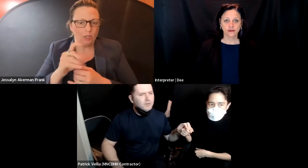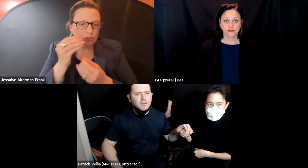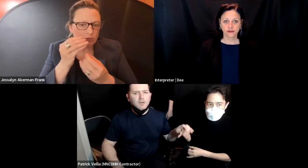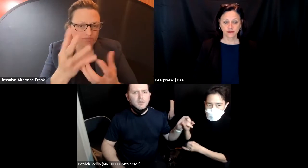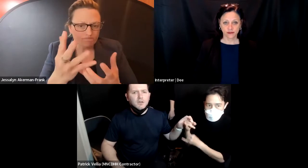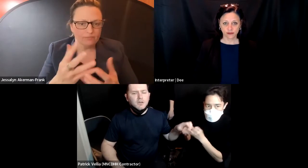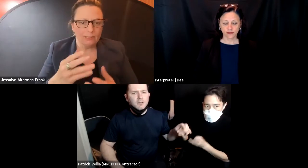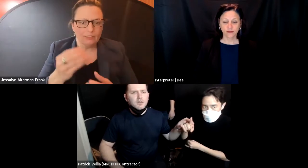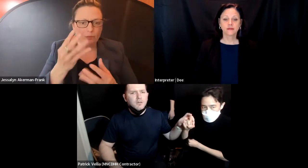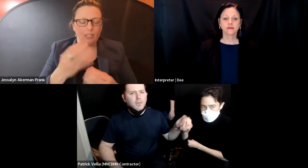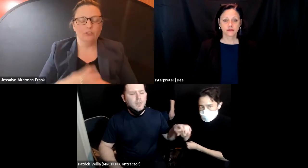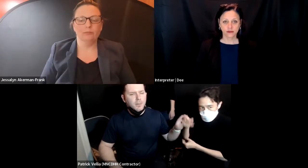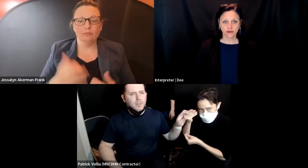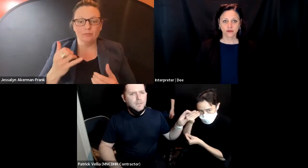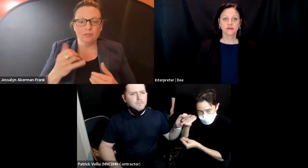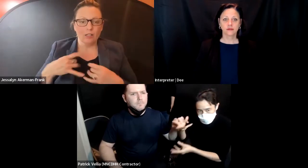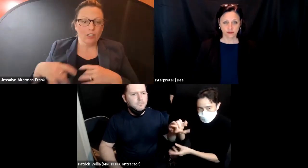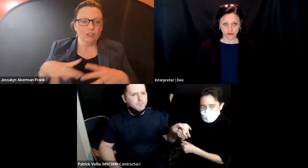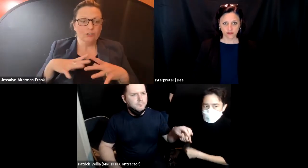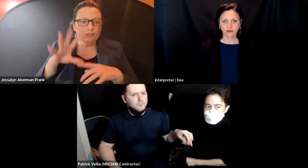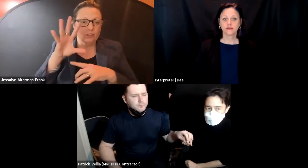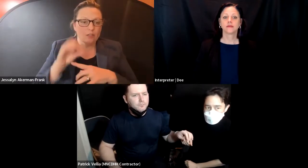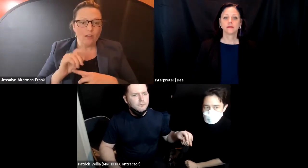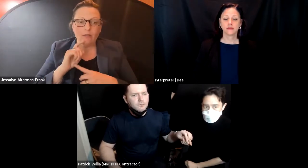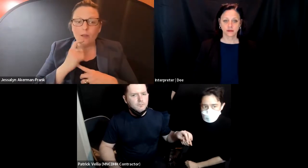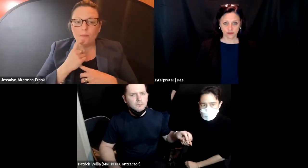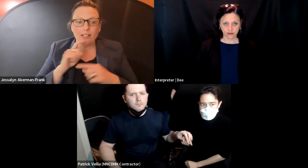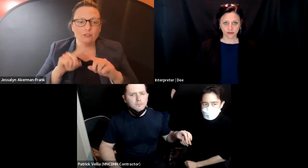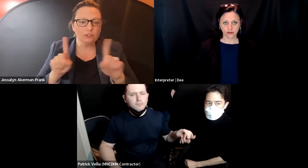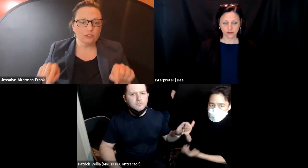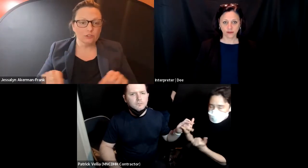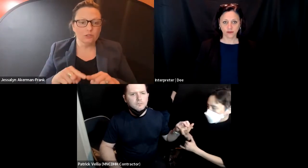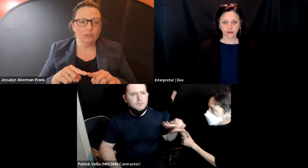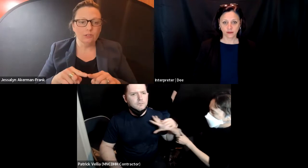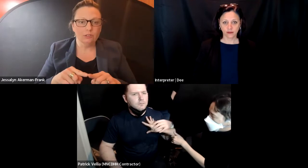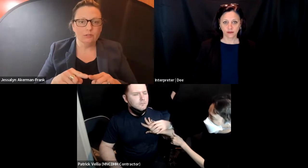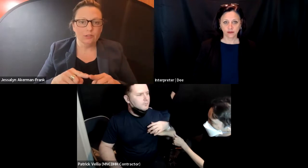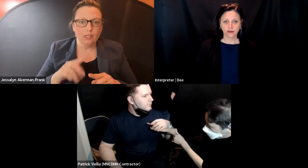Jessalyn: Patrick, Erin has joined the room.